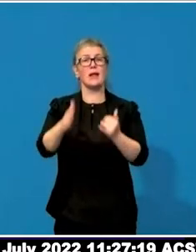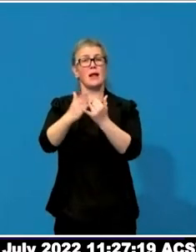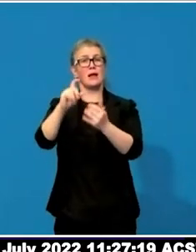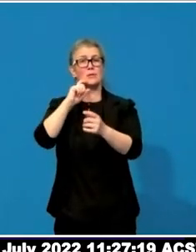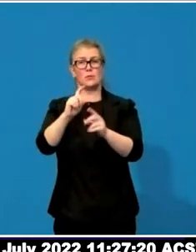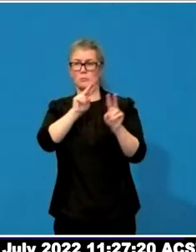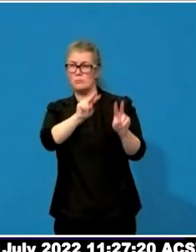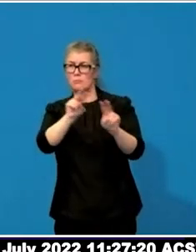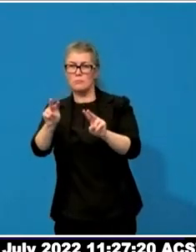government agencies.